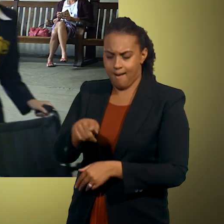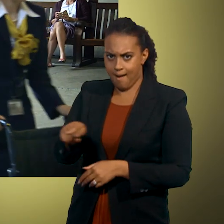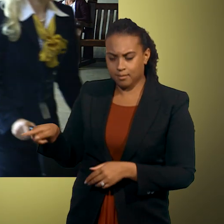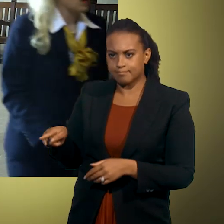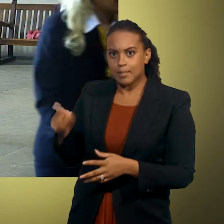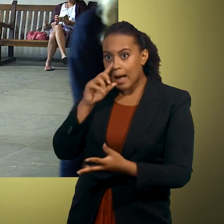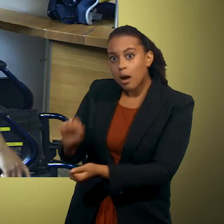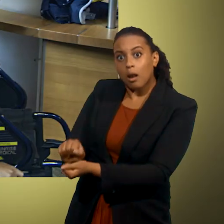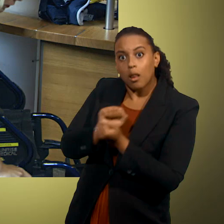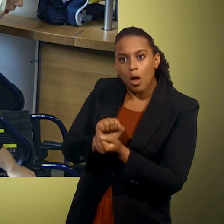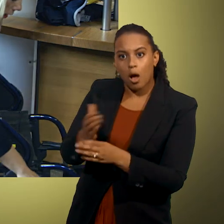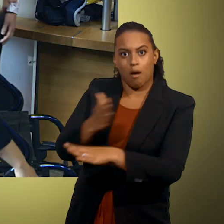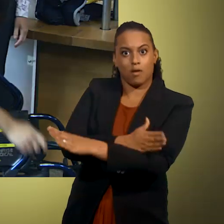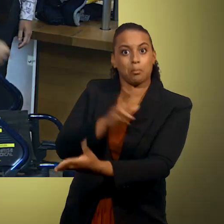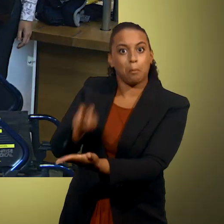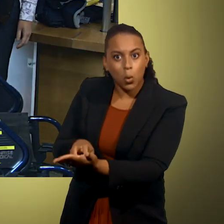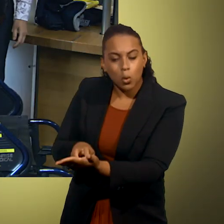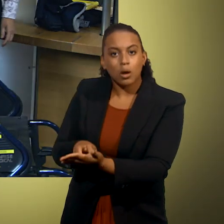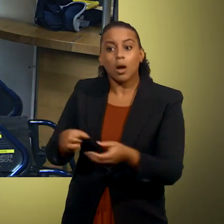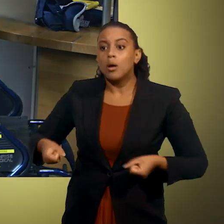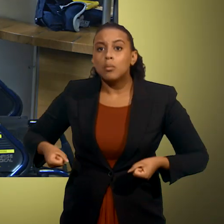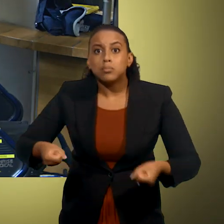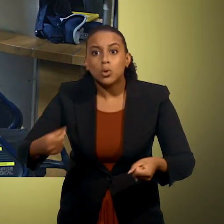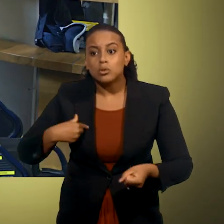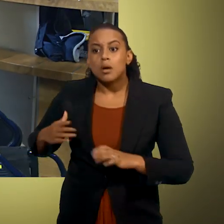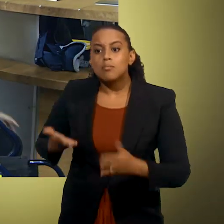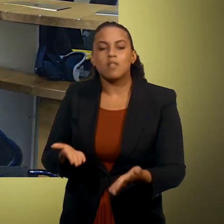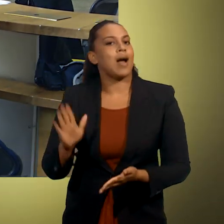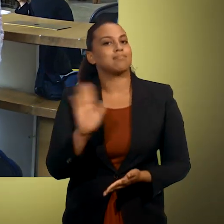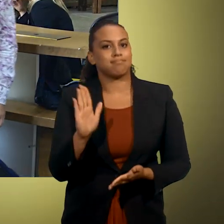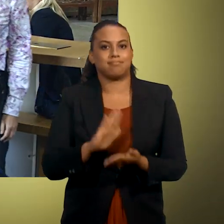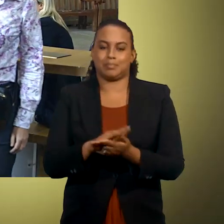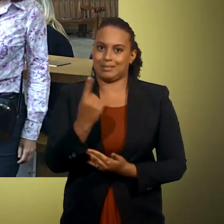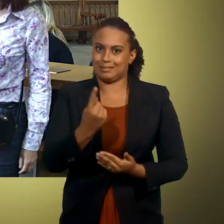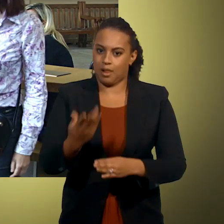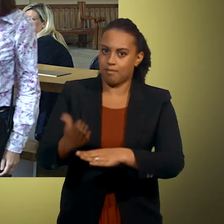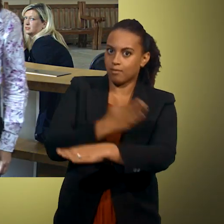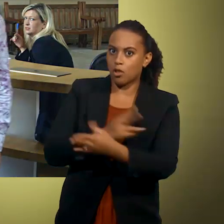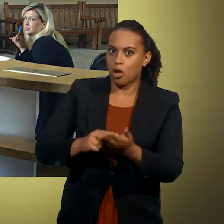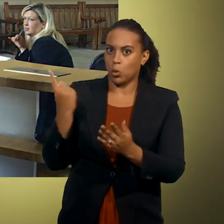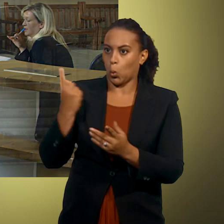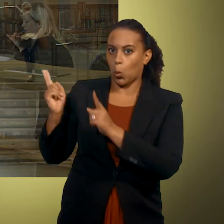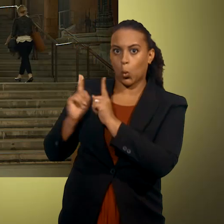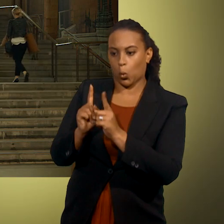However, you will need to bring a companion to push you, as we can't provide personal escorts.